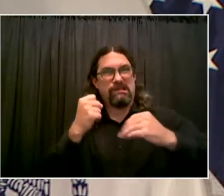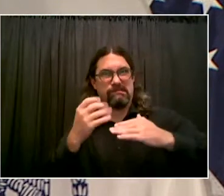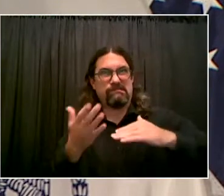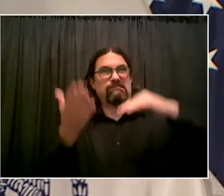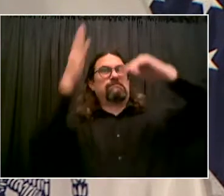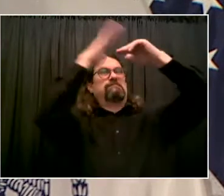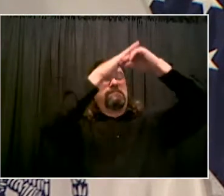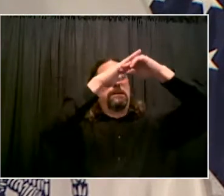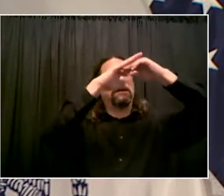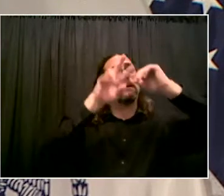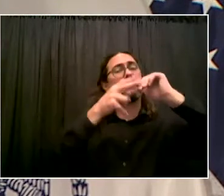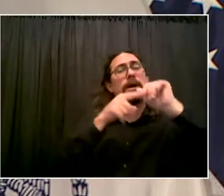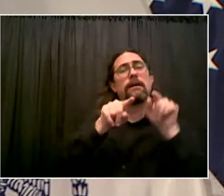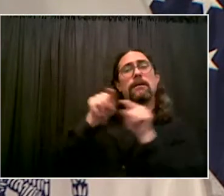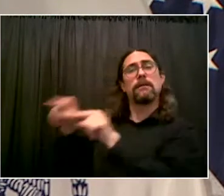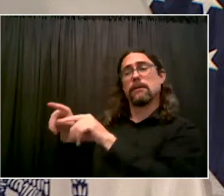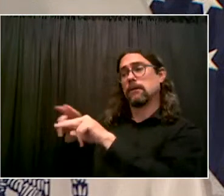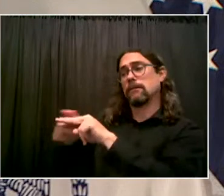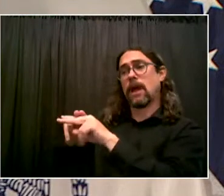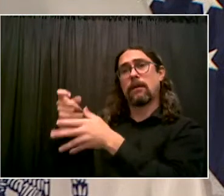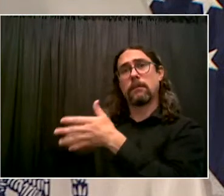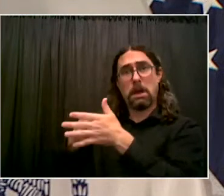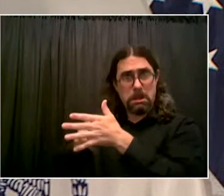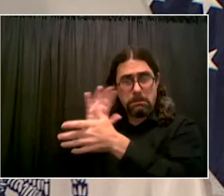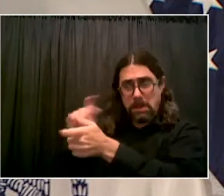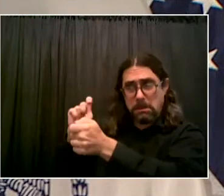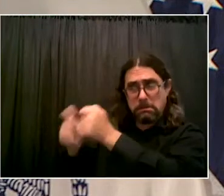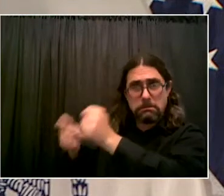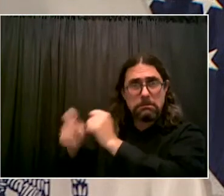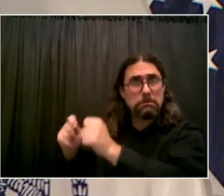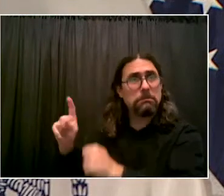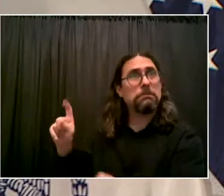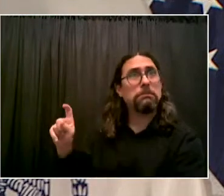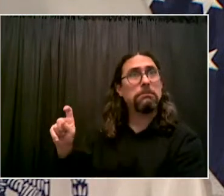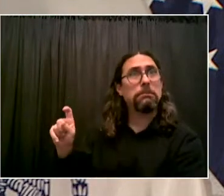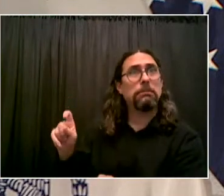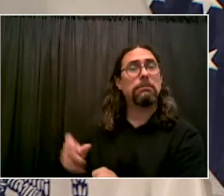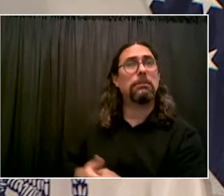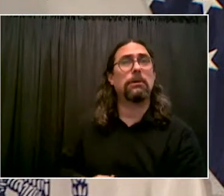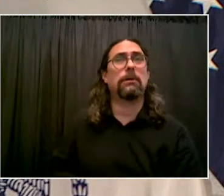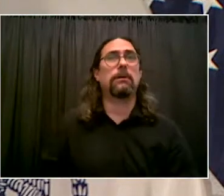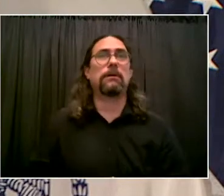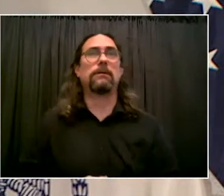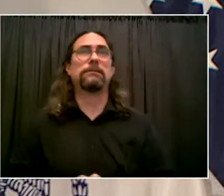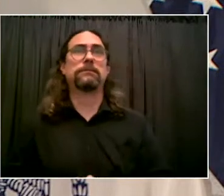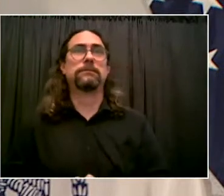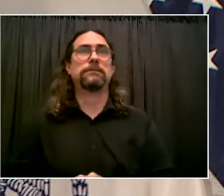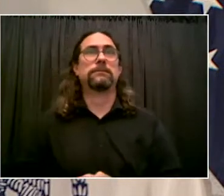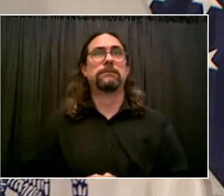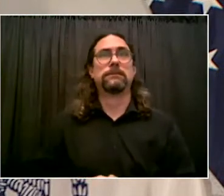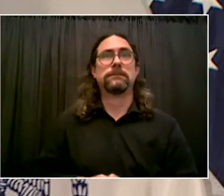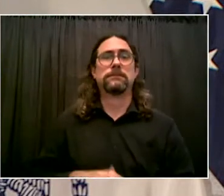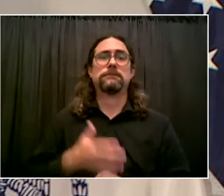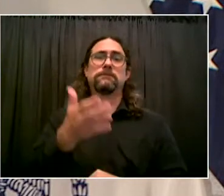HOW MAKE A STATEMENT ALSO WANT TO GIVE A CHANCE FOR JACKIE TO FROM STRAW PANDERS TO